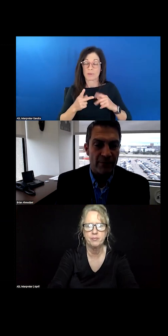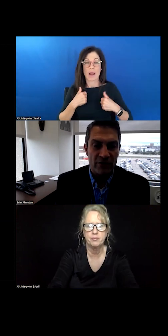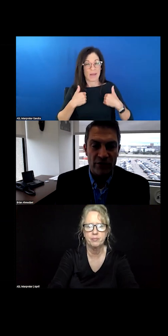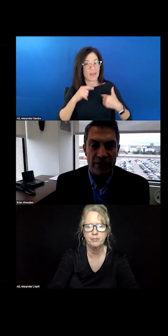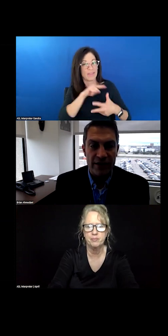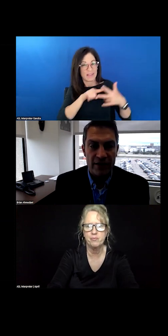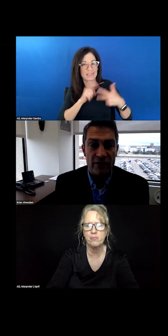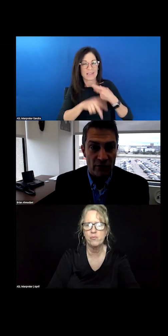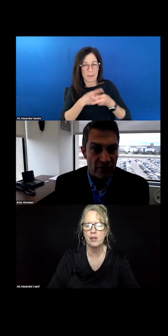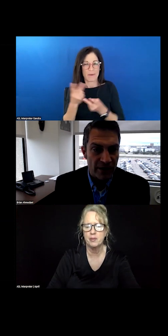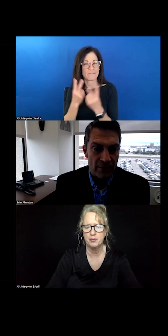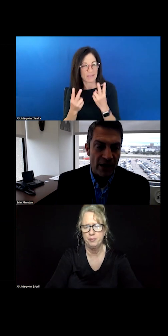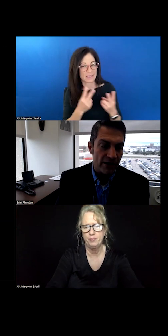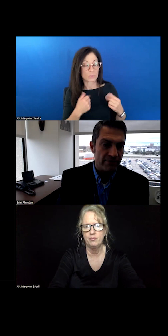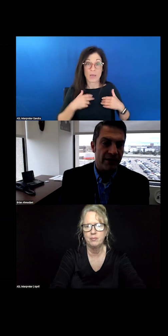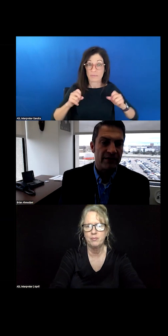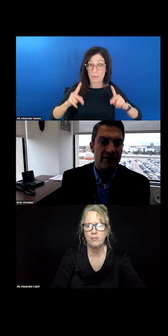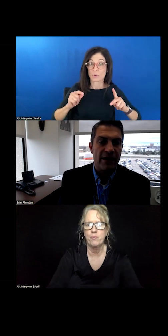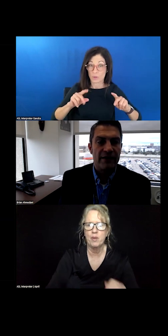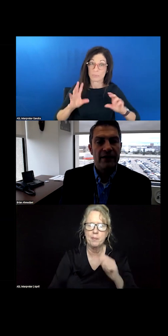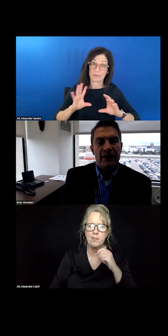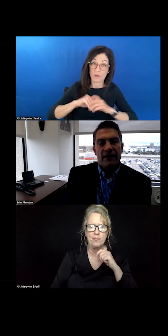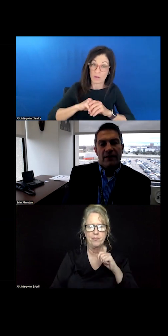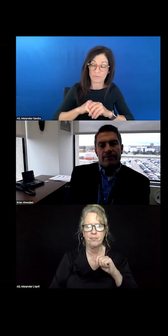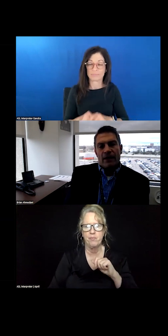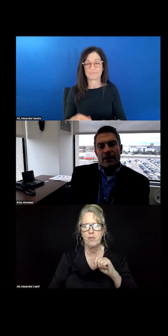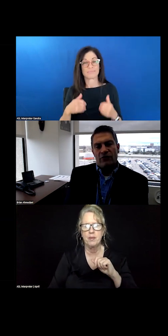OPPORTUNITY TO DO SOMETHING ABOUT IT. NEXT SLIDE.